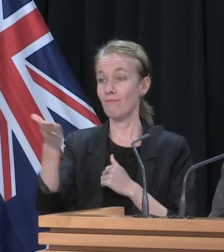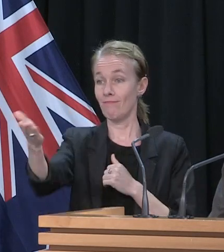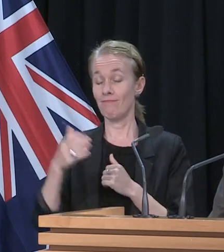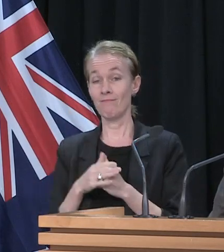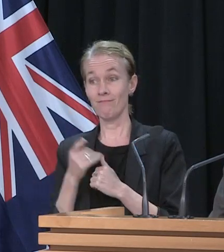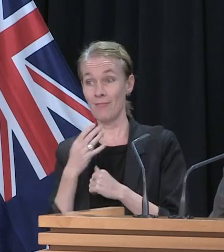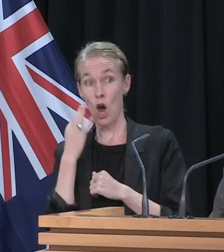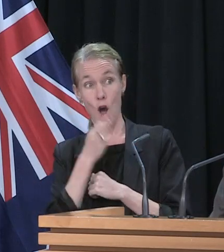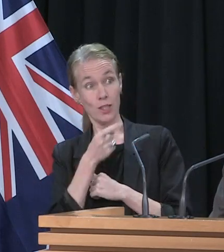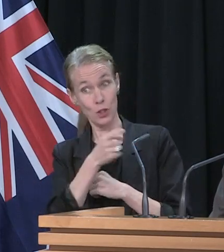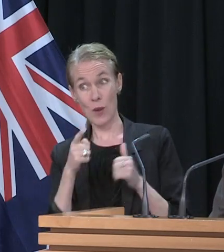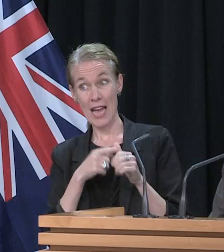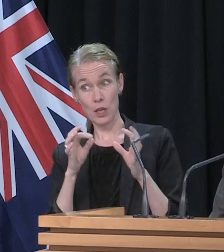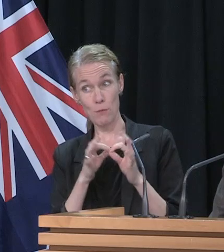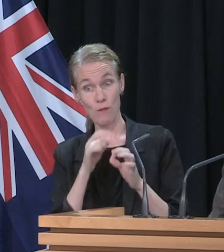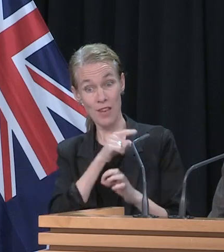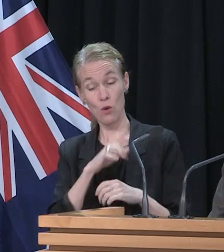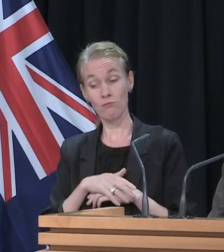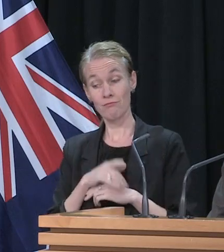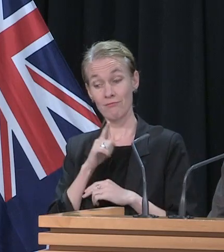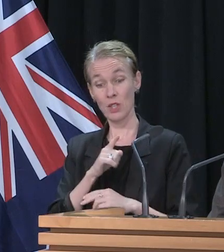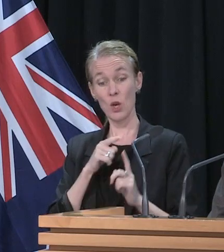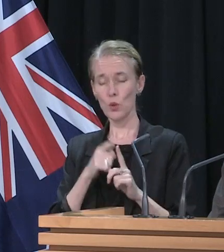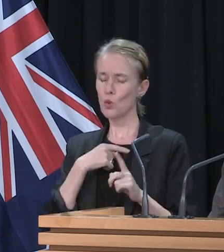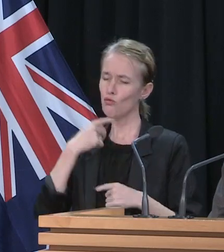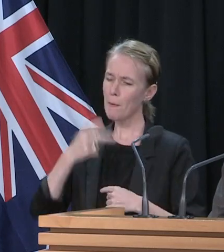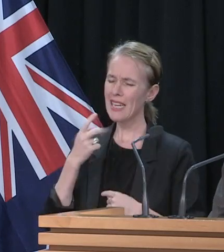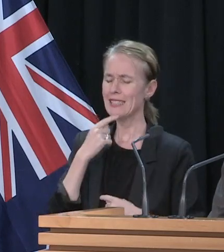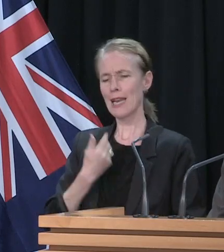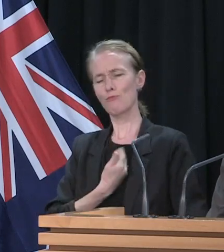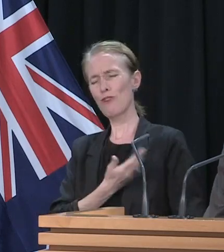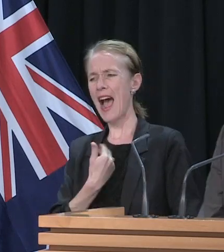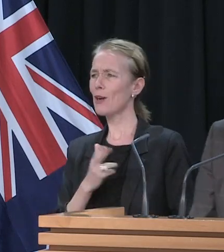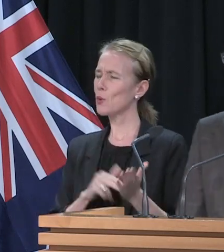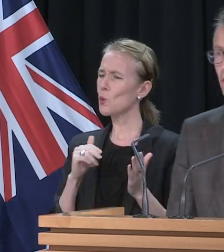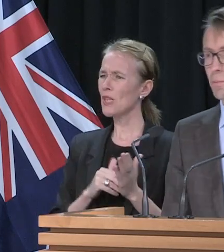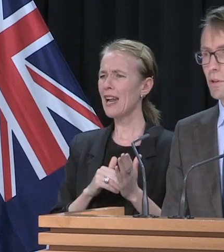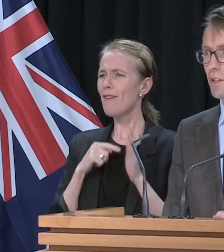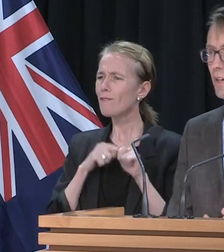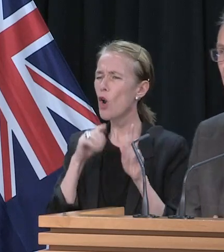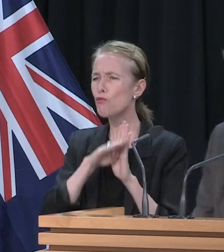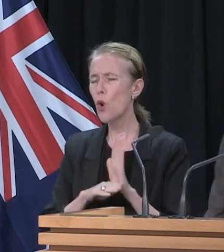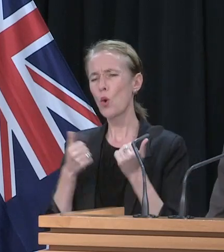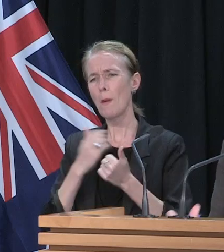using it. >> You have often spoke about how impressed you were with Kiwis with the level